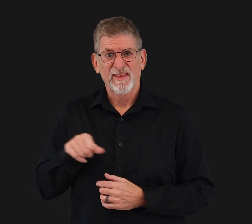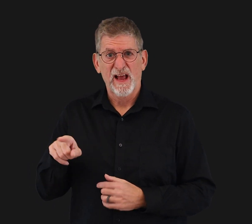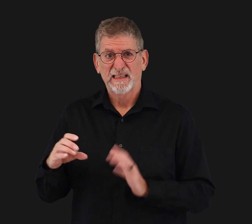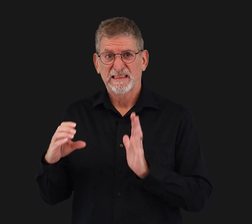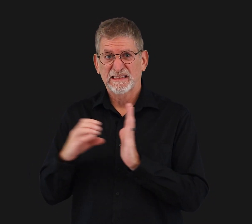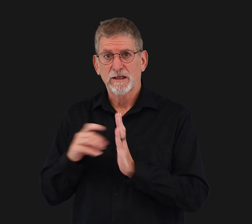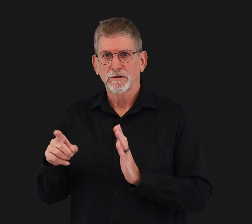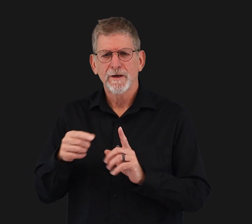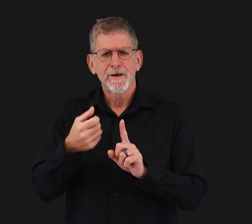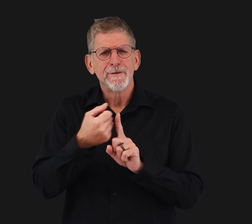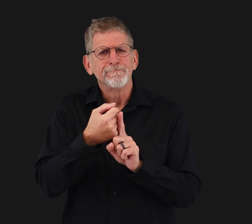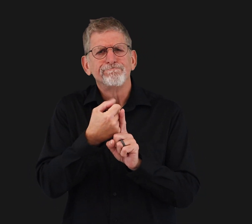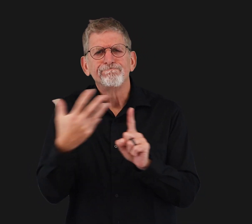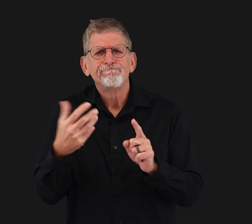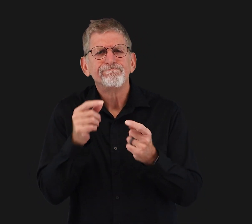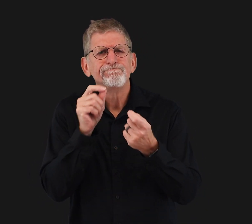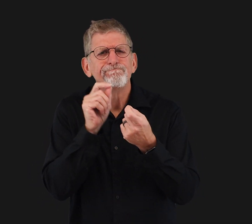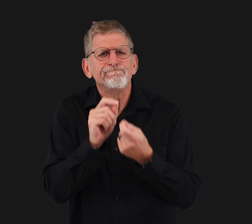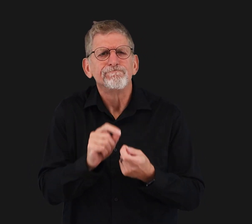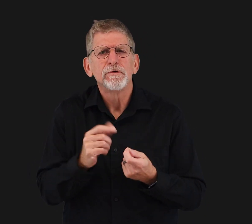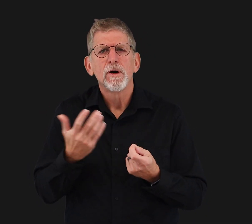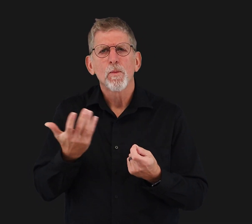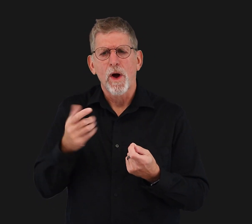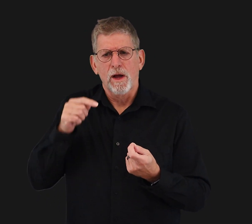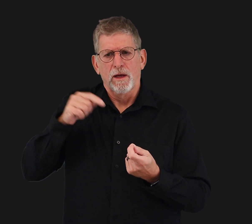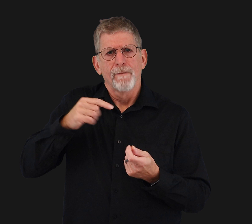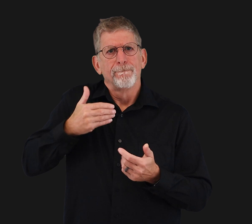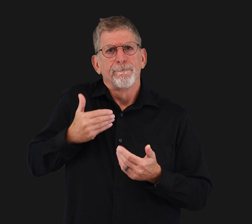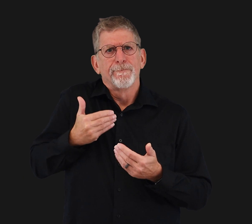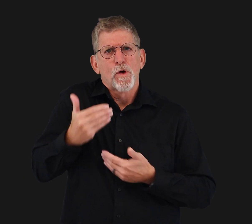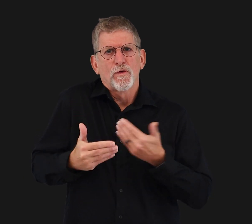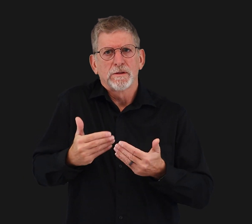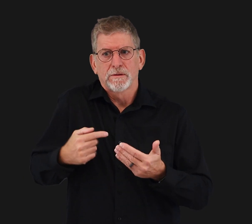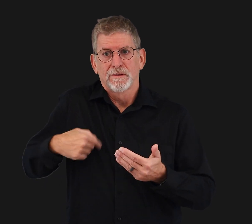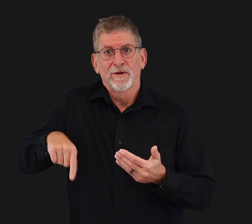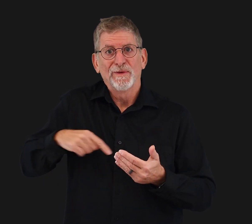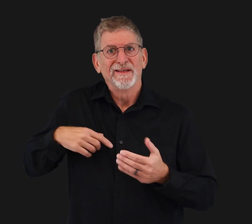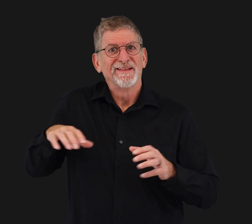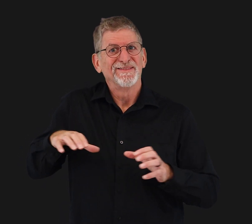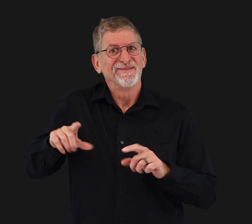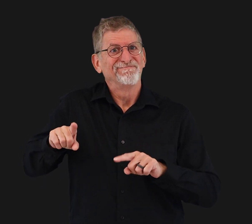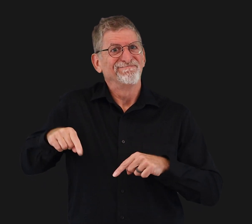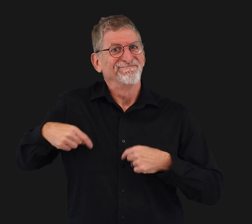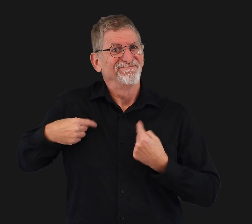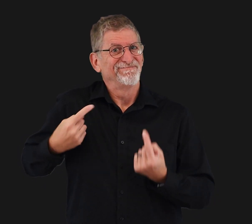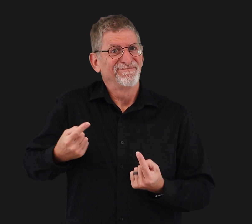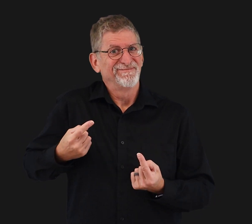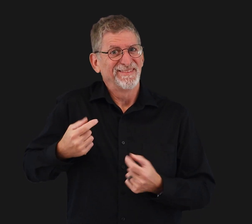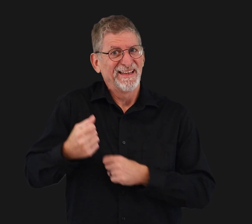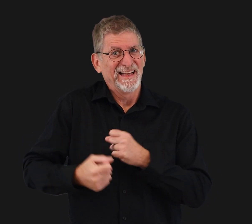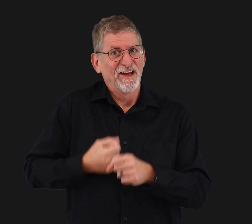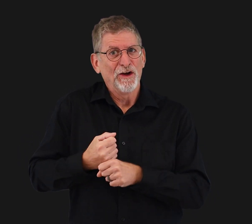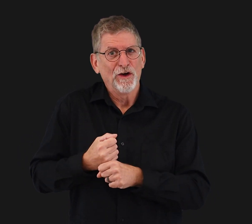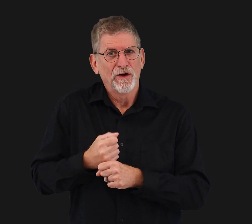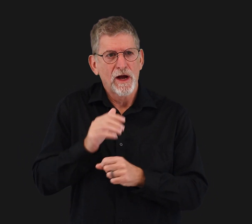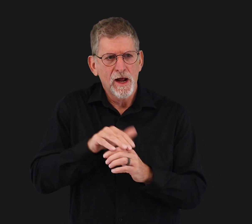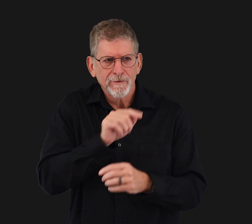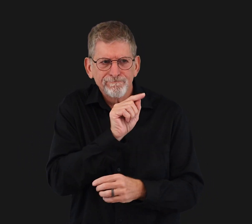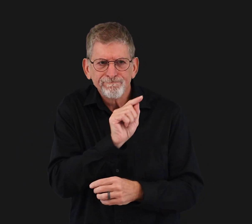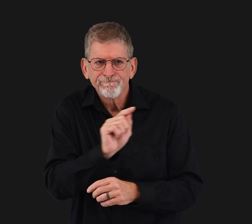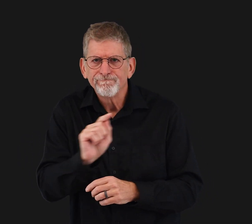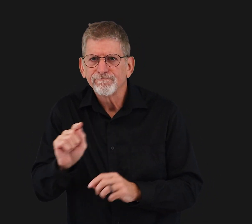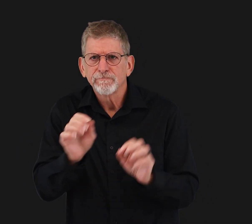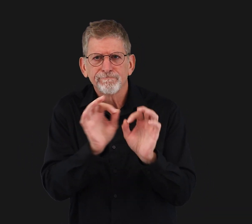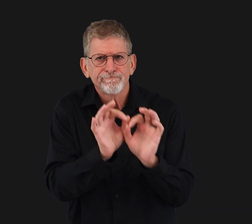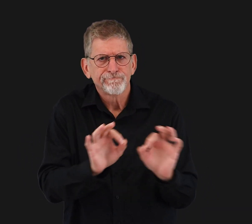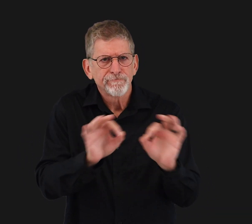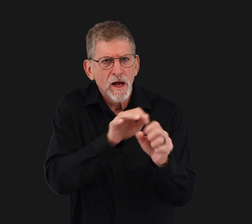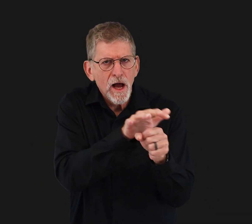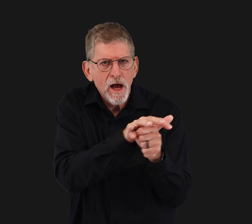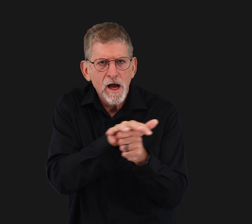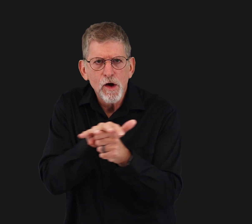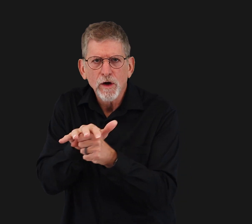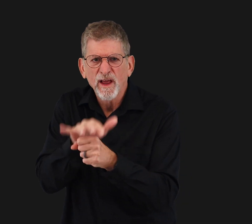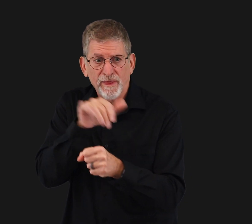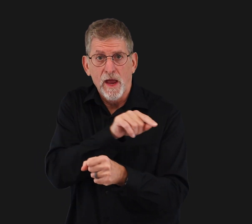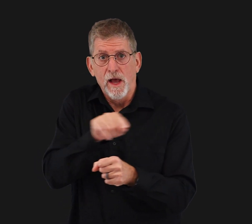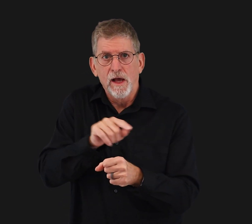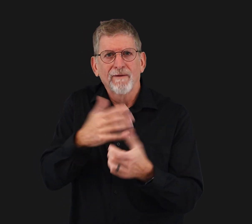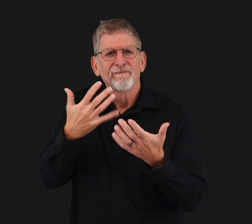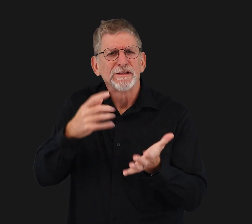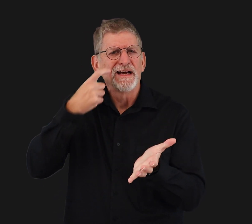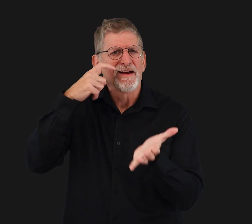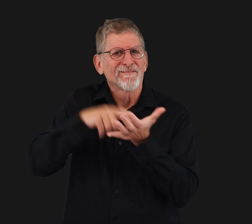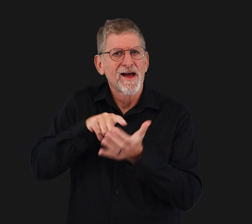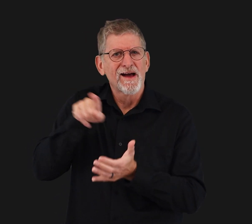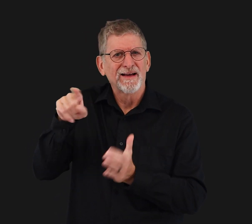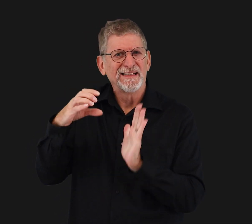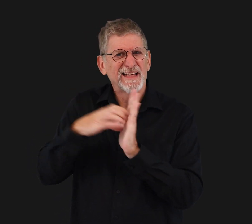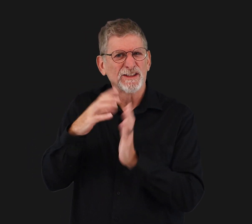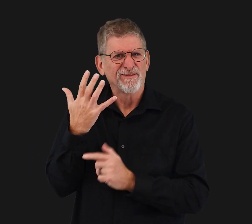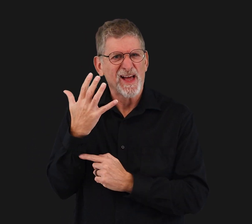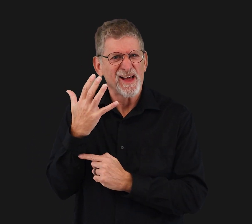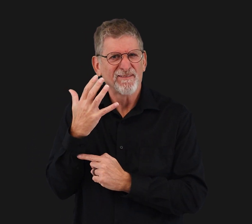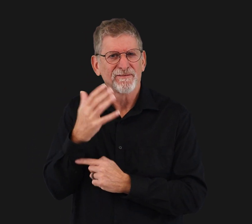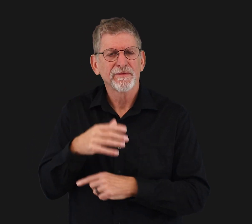This section details the progress we have made over the past year on the key areas identified in section 5,